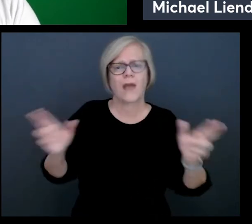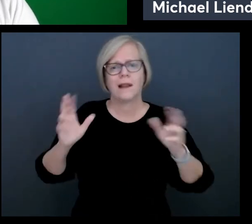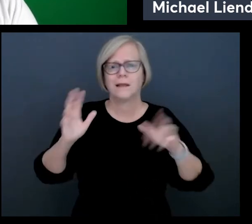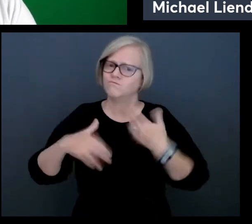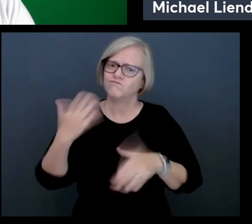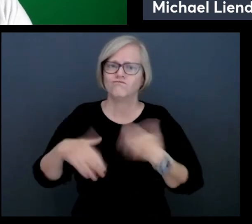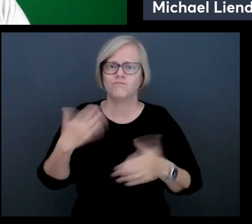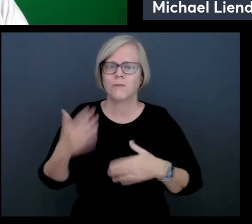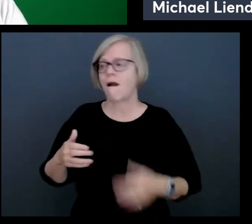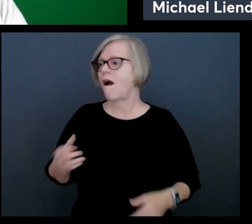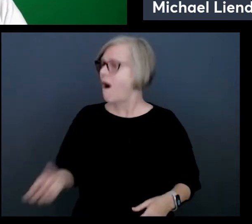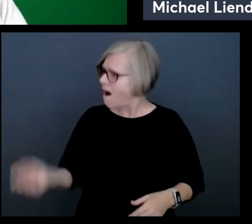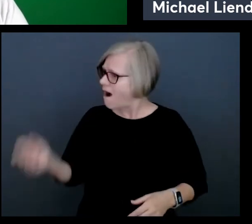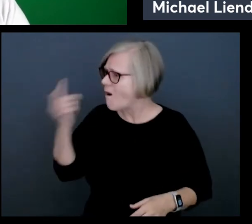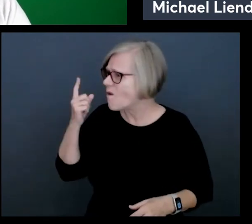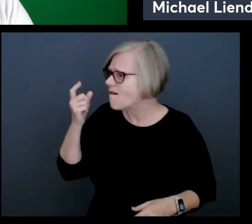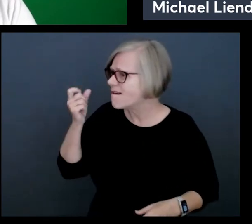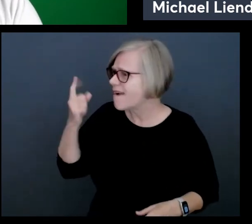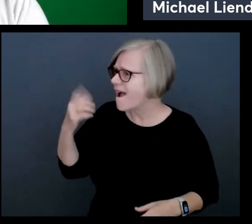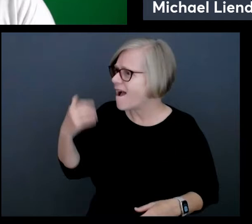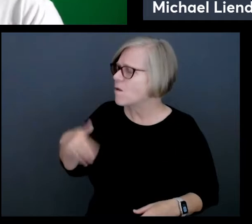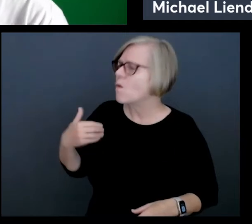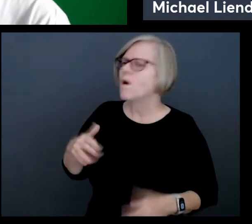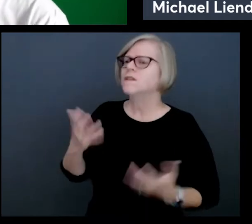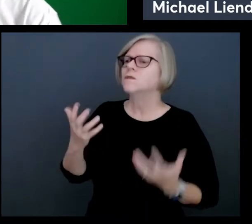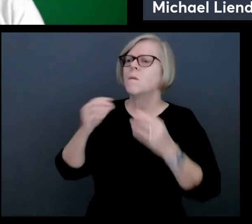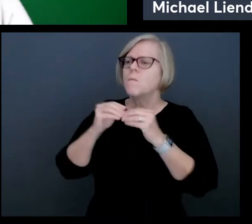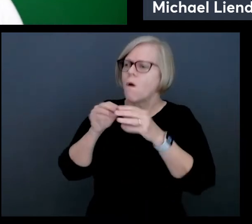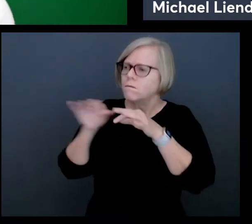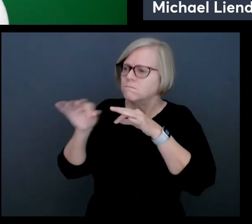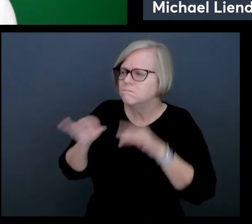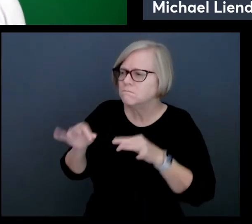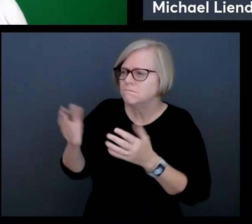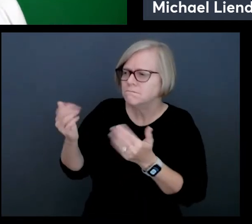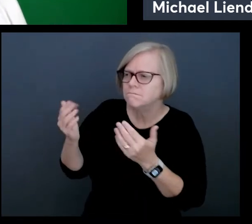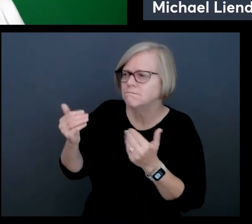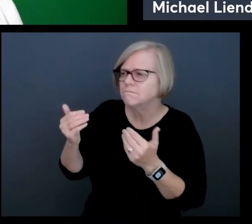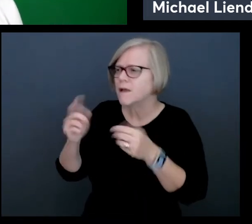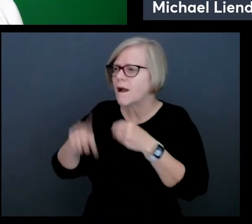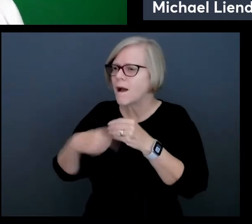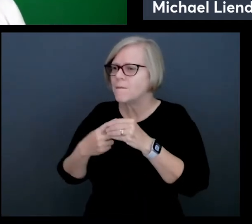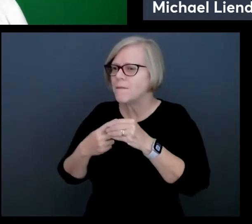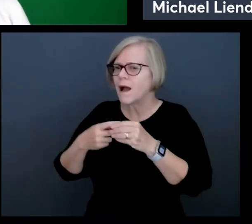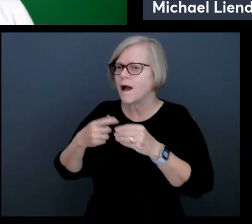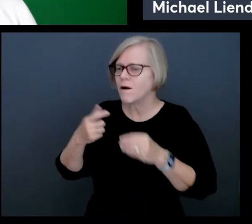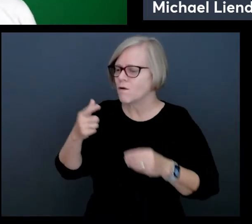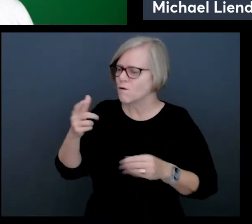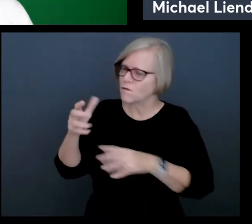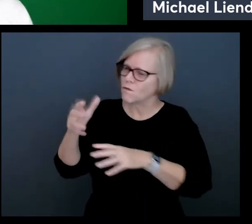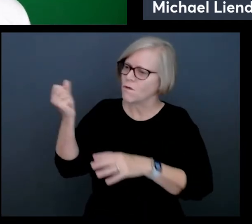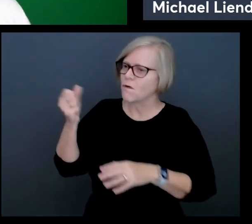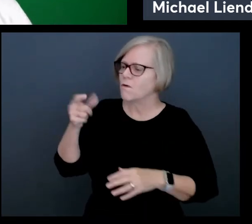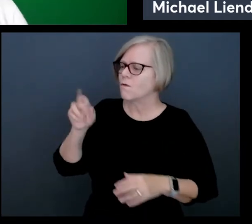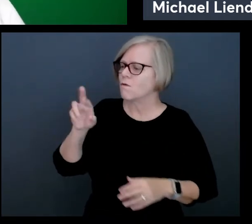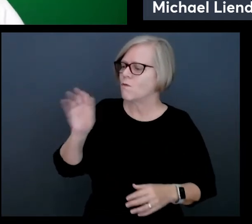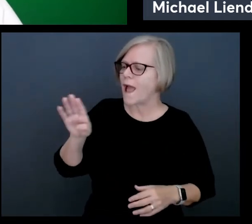it is all ready to go. Got it. Got it. So a little bit more about, if you could tell us a little bit more about GraphQL